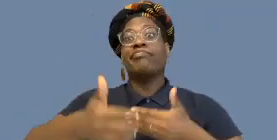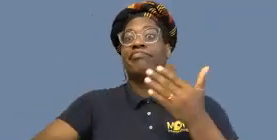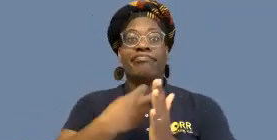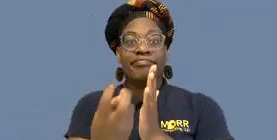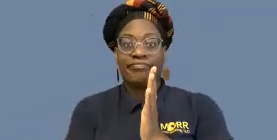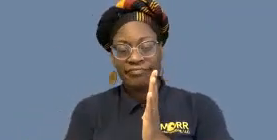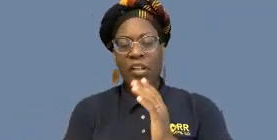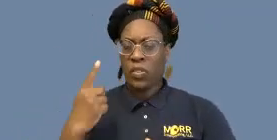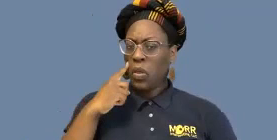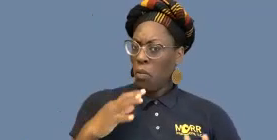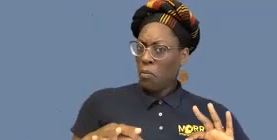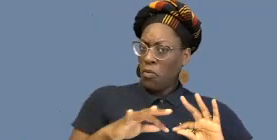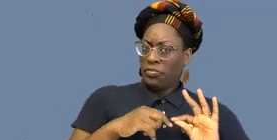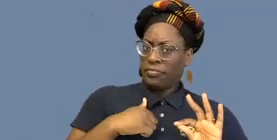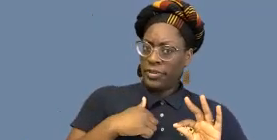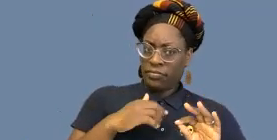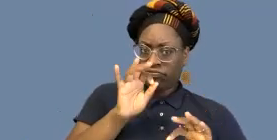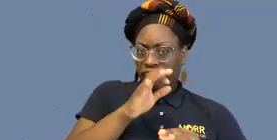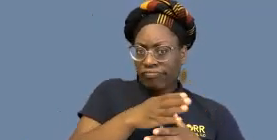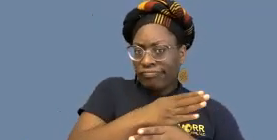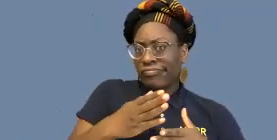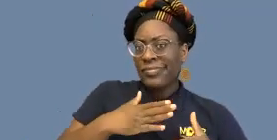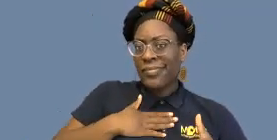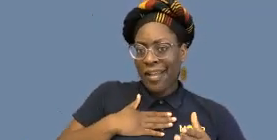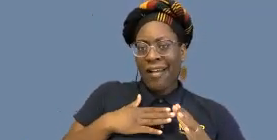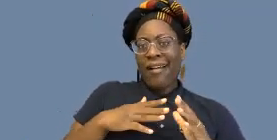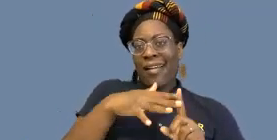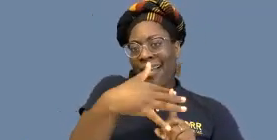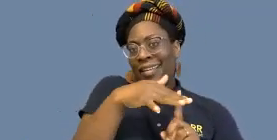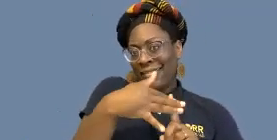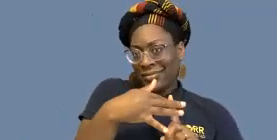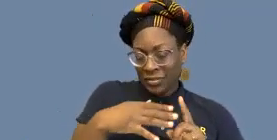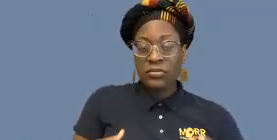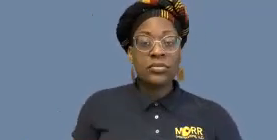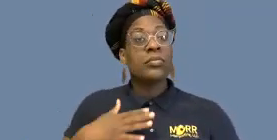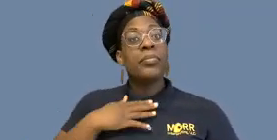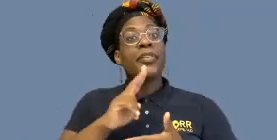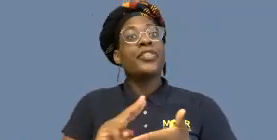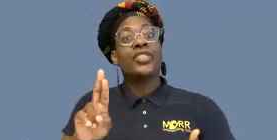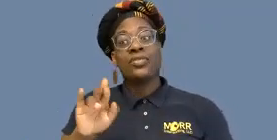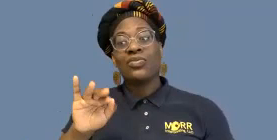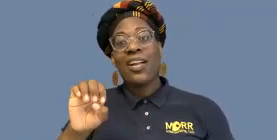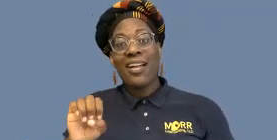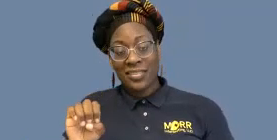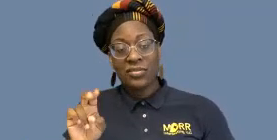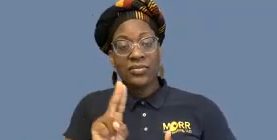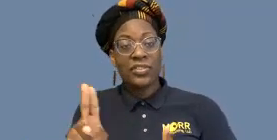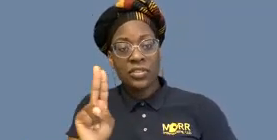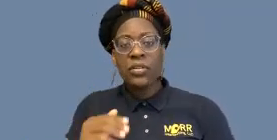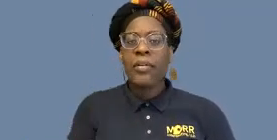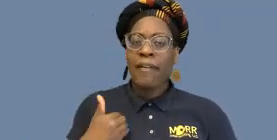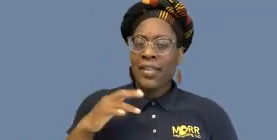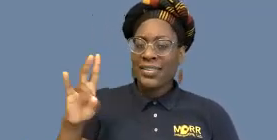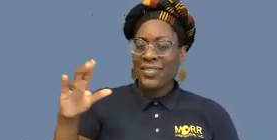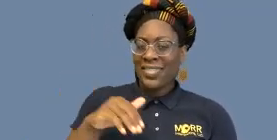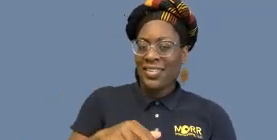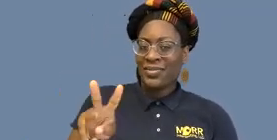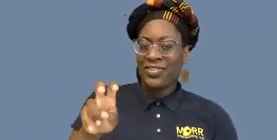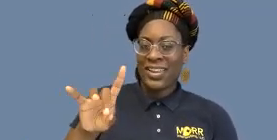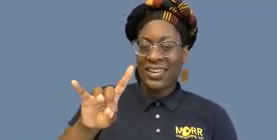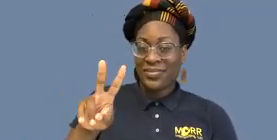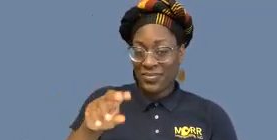my own institutional context. At Rice University, we have 7,282 students 3,989 of which are